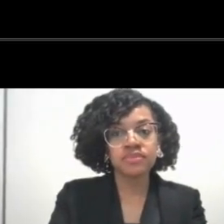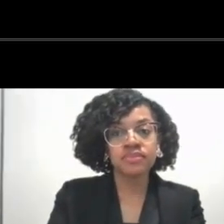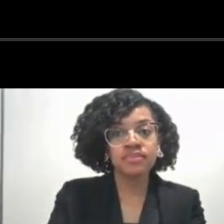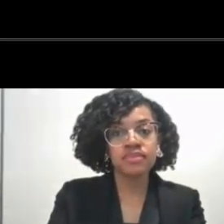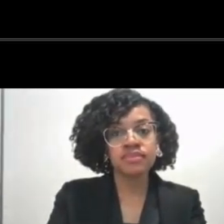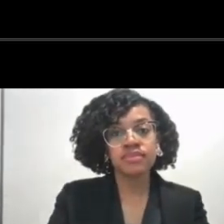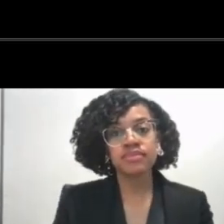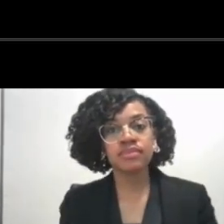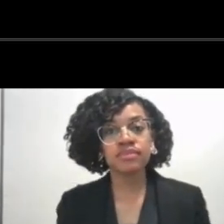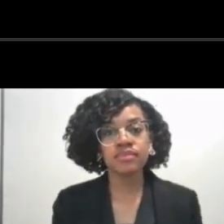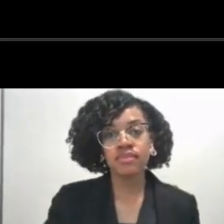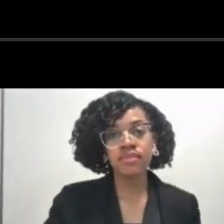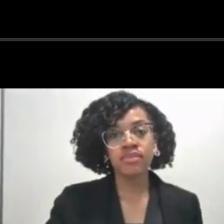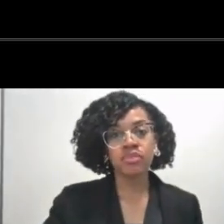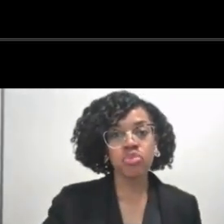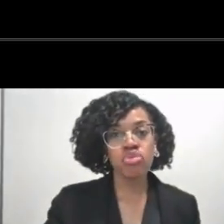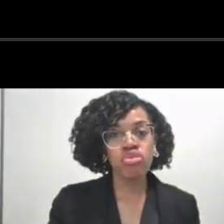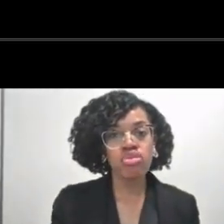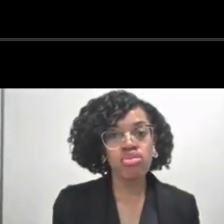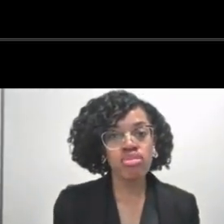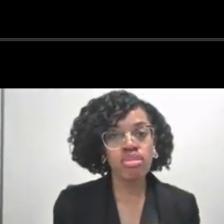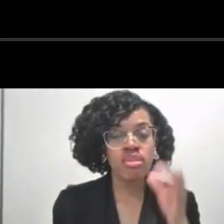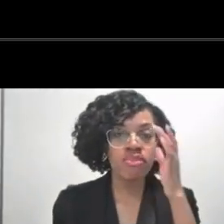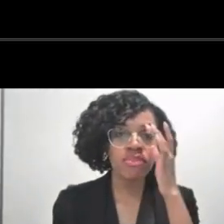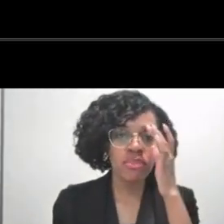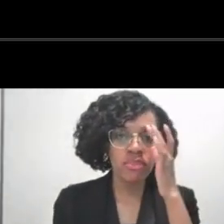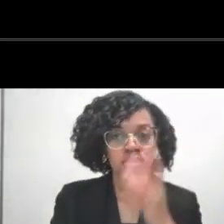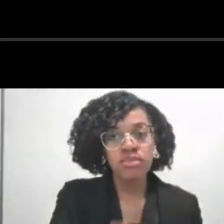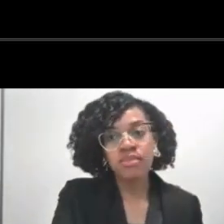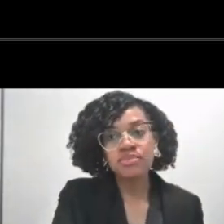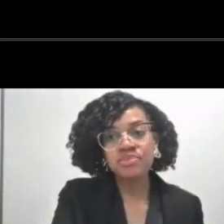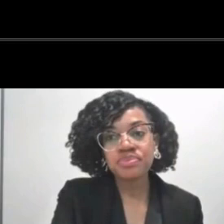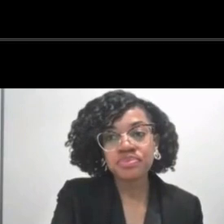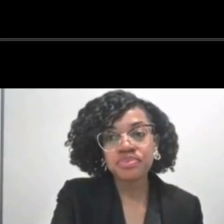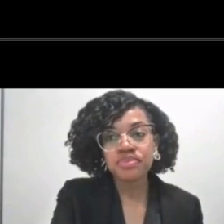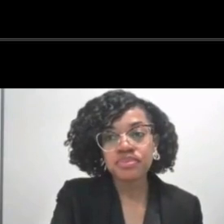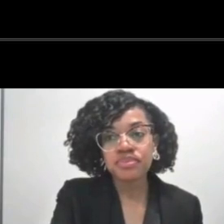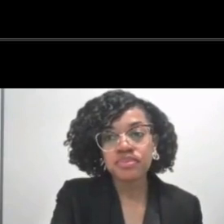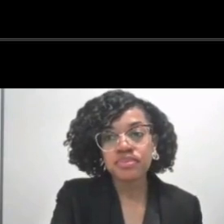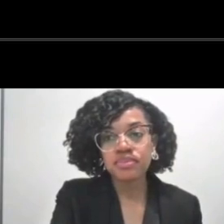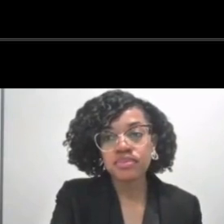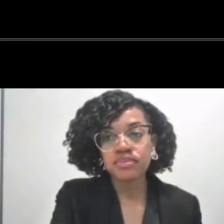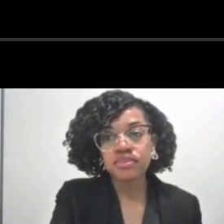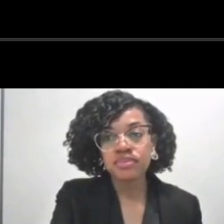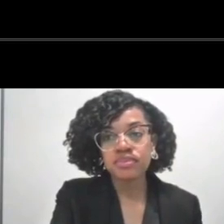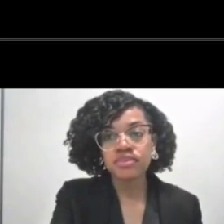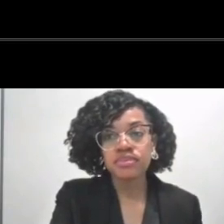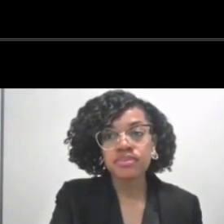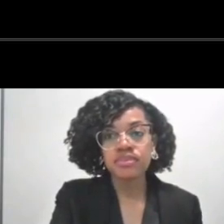resilience. And what we have done is then enumerated some of